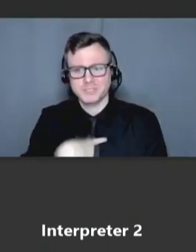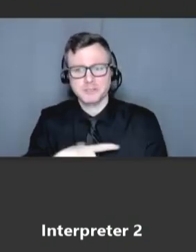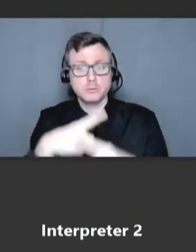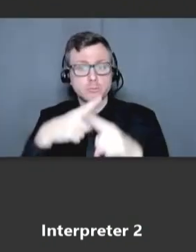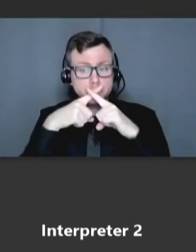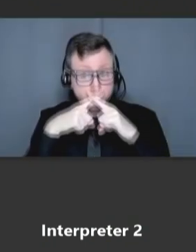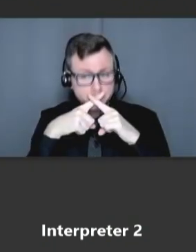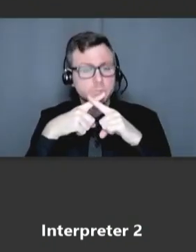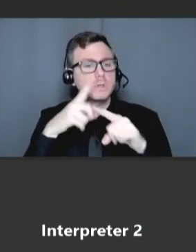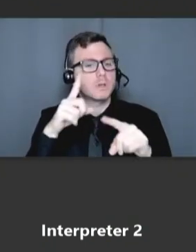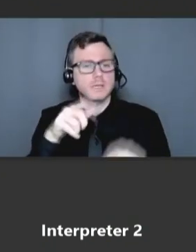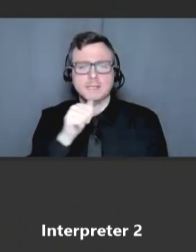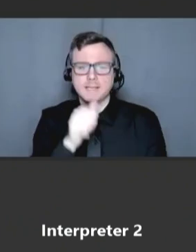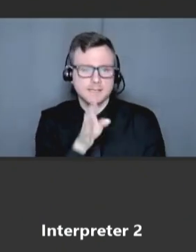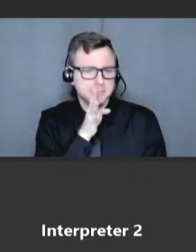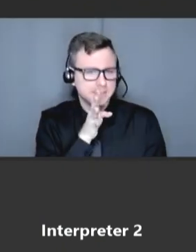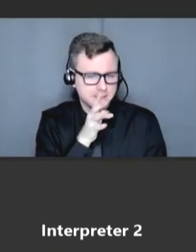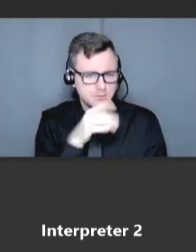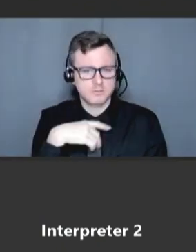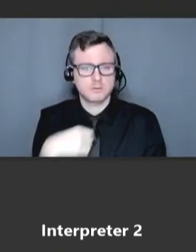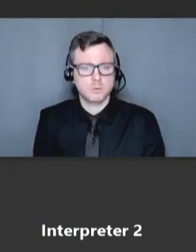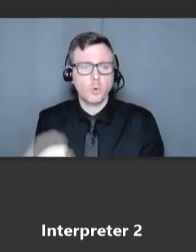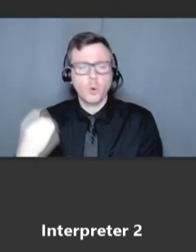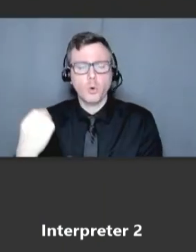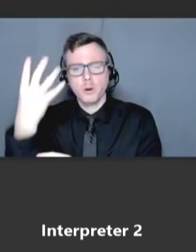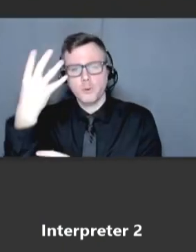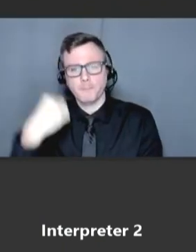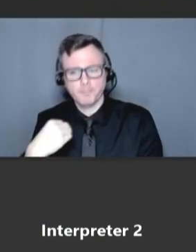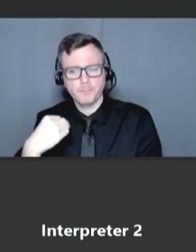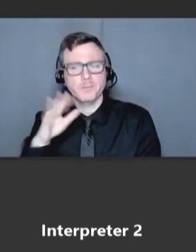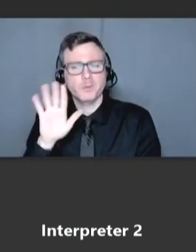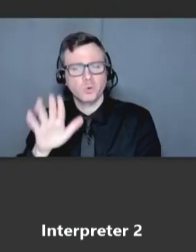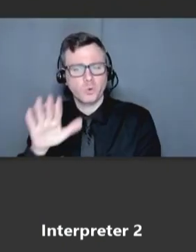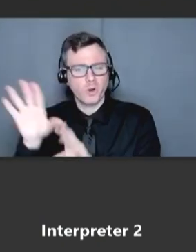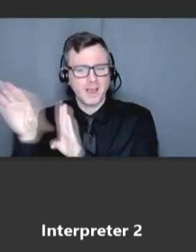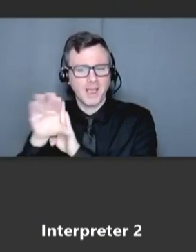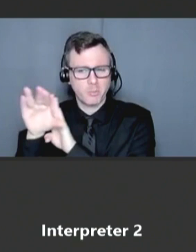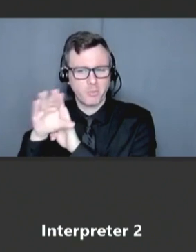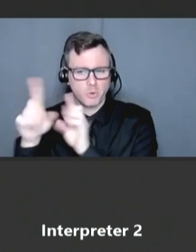presenting, asking questions, or answering a question. During discussion, I'll ask that